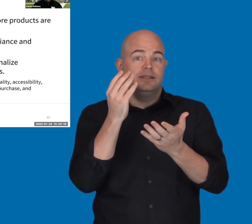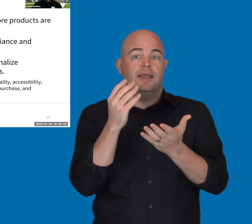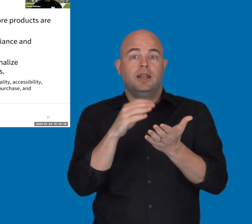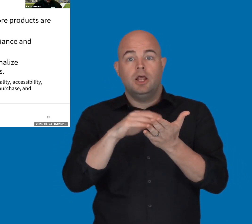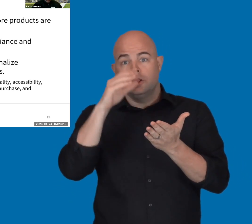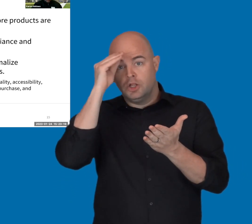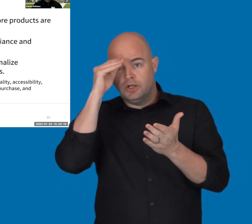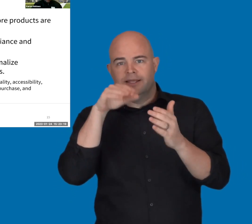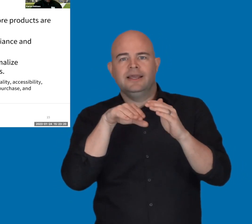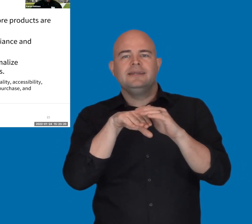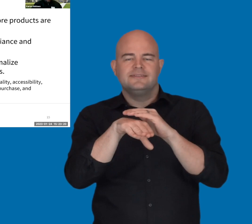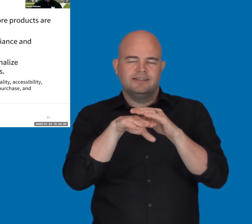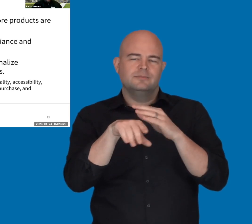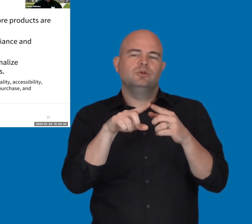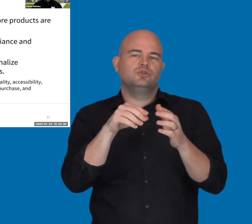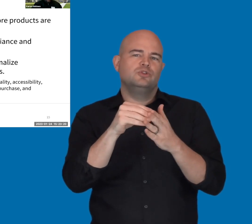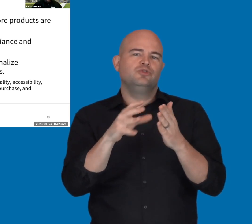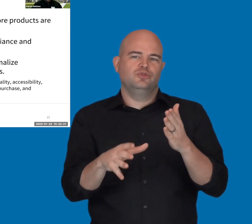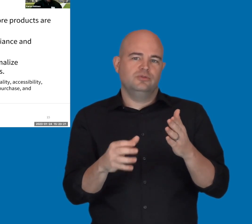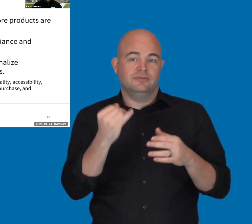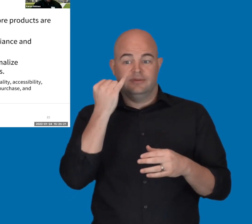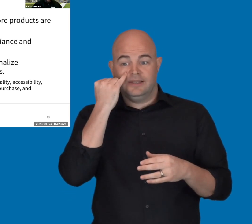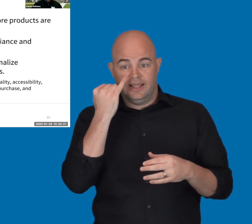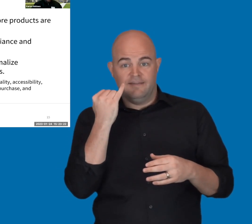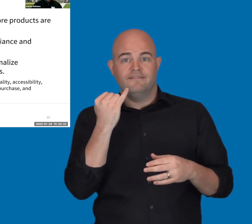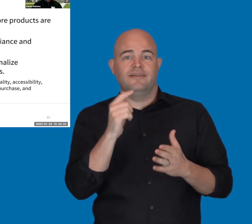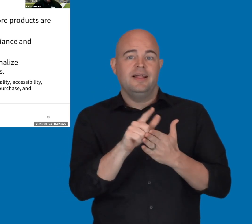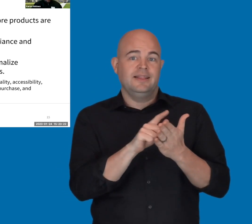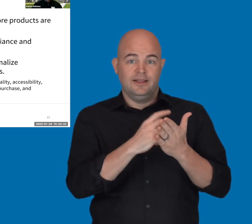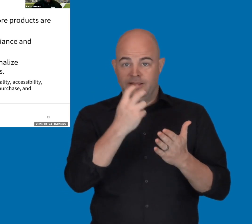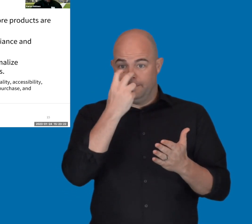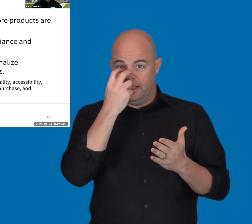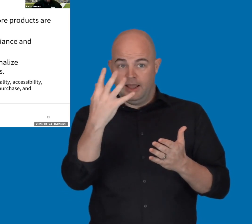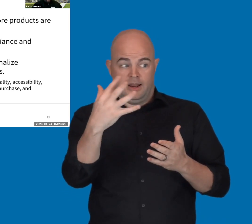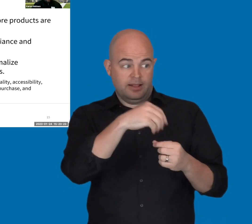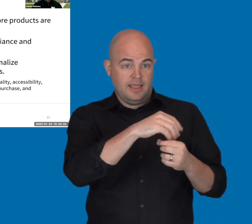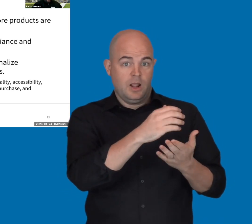So, we had -- just one example we had a spectrometer that purchased.